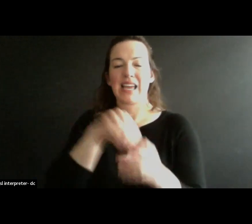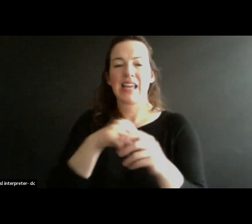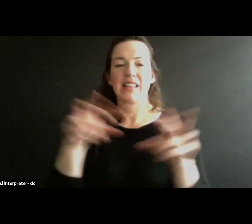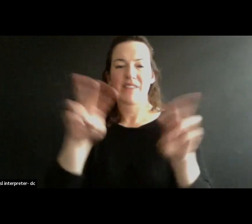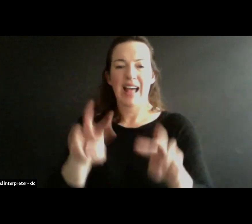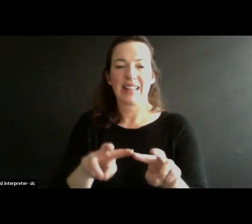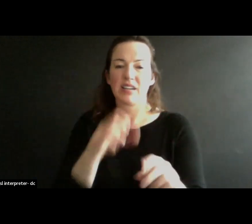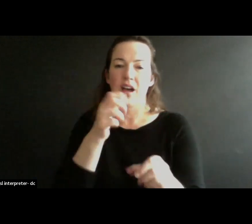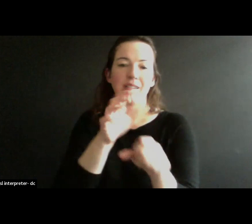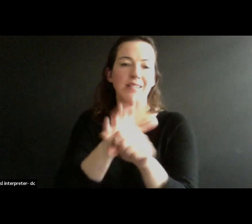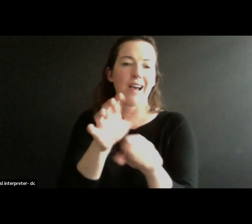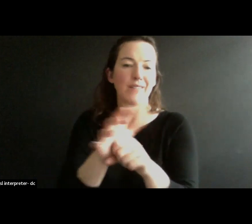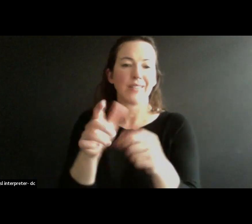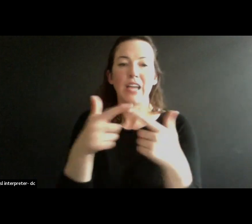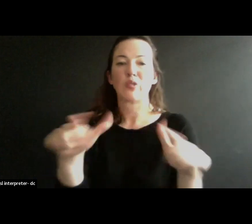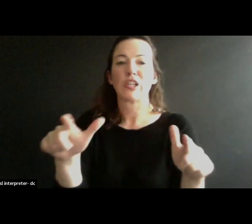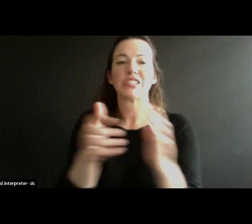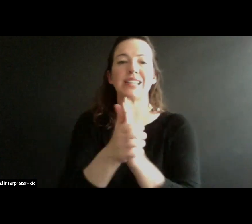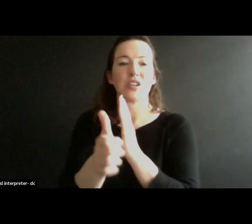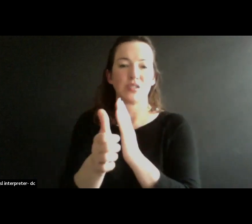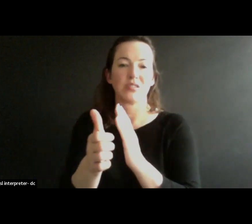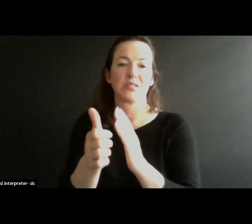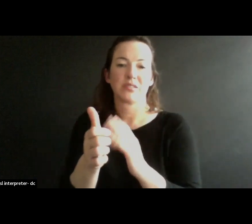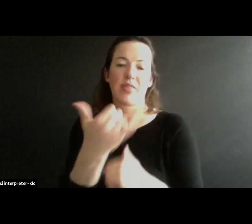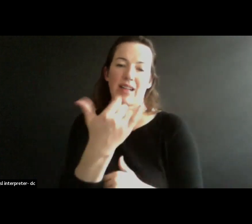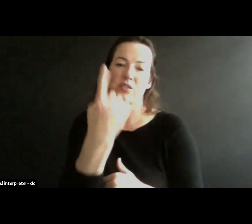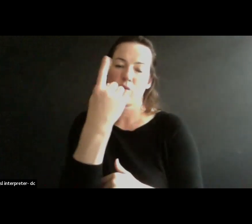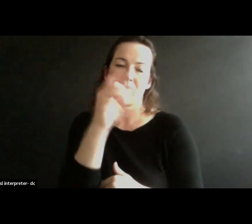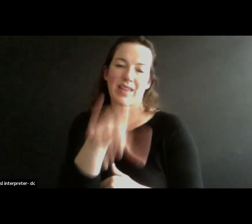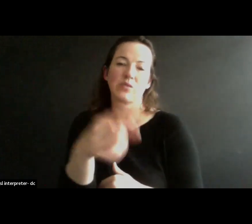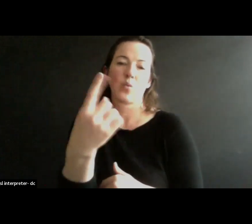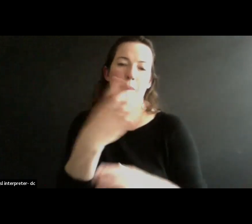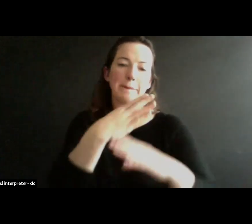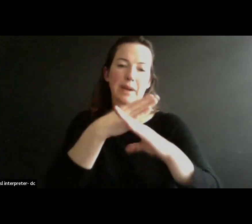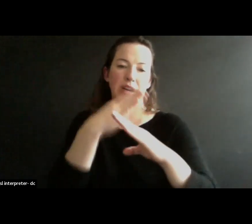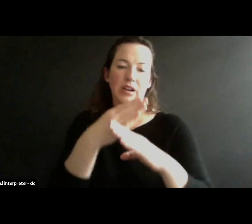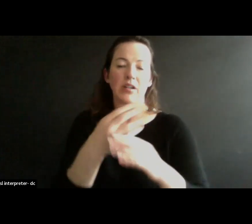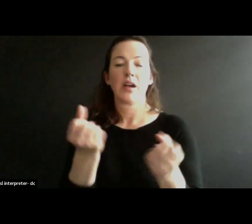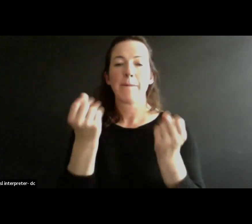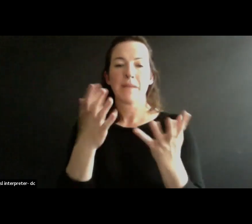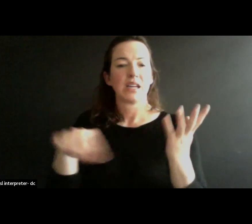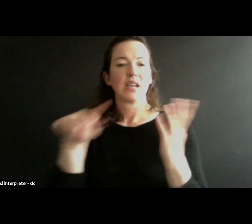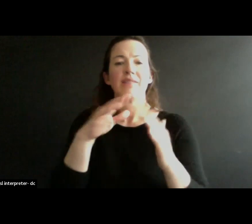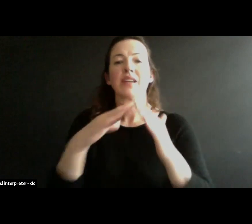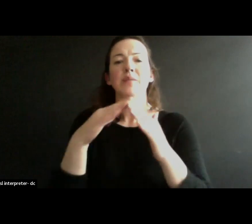of language skills is another barrier. So as many of our community members lack the